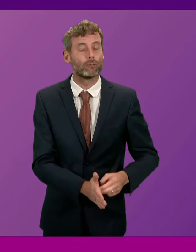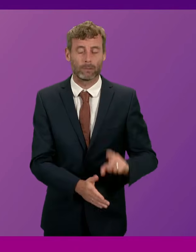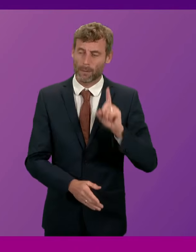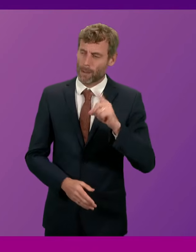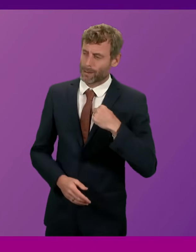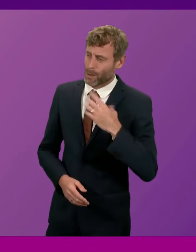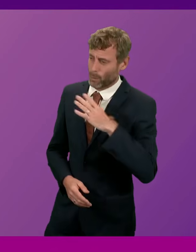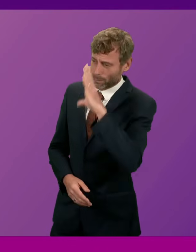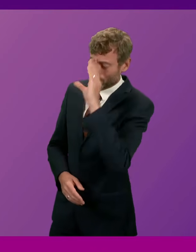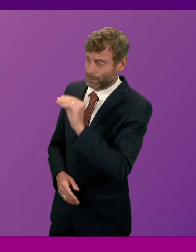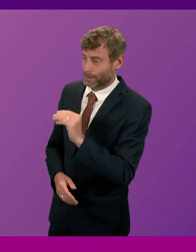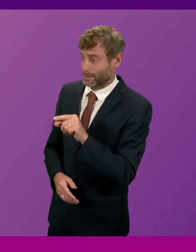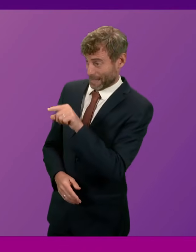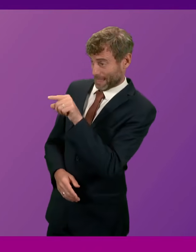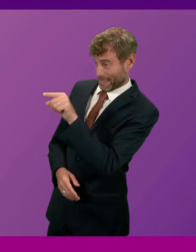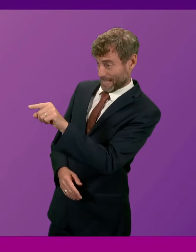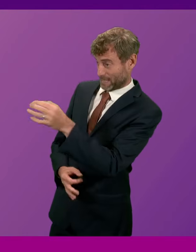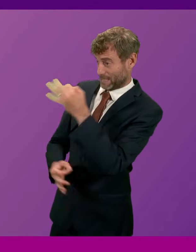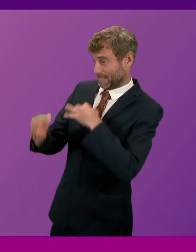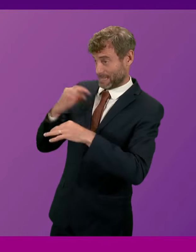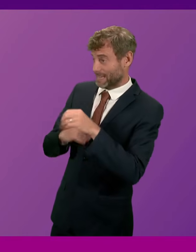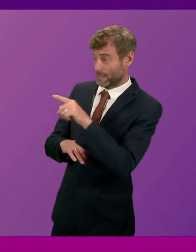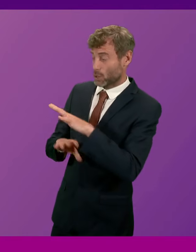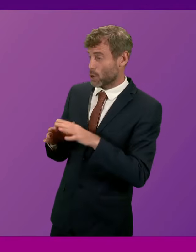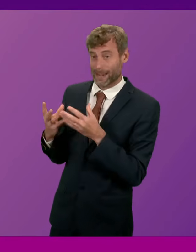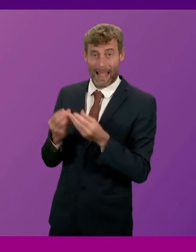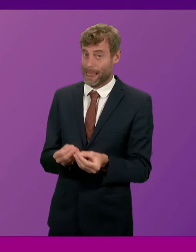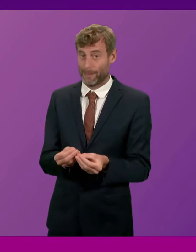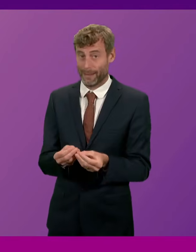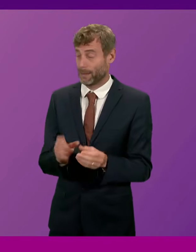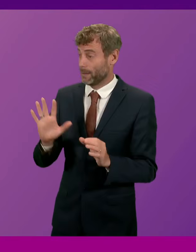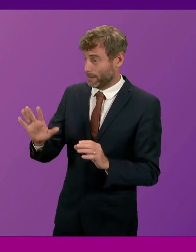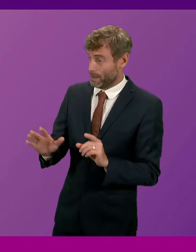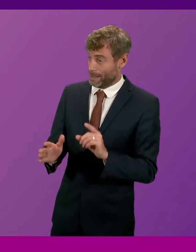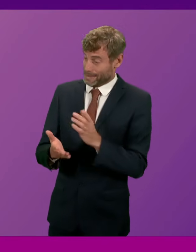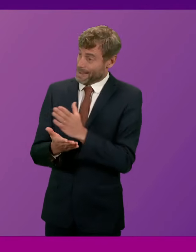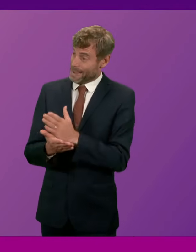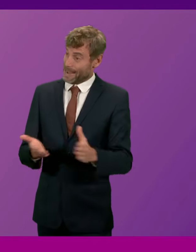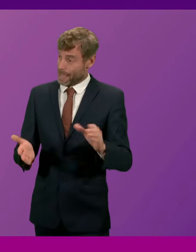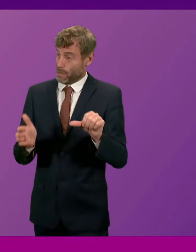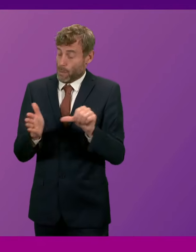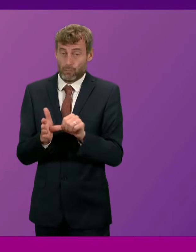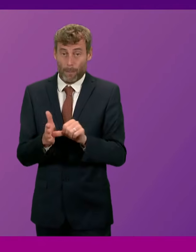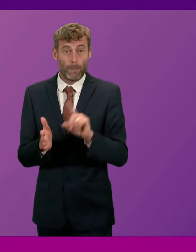just made to Carol Mochan. We cannot escape the practical reality of the damage caused by